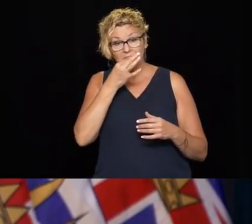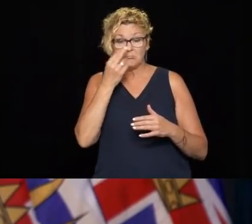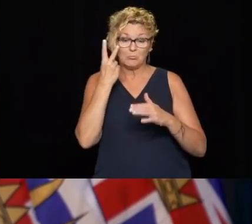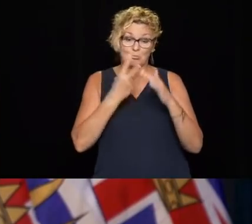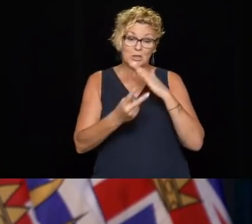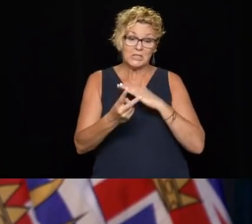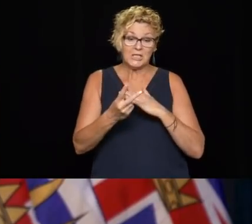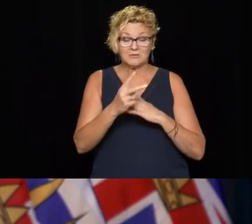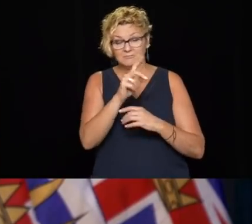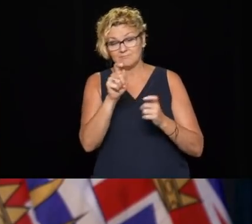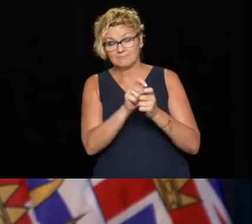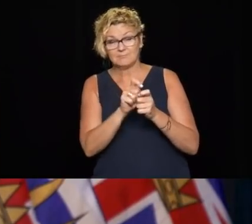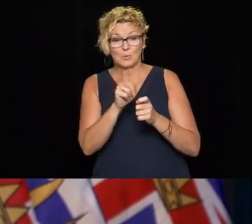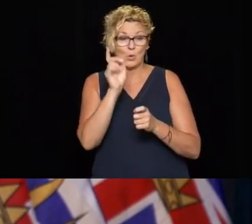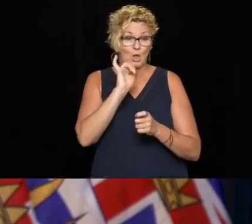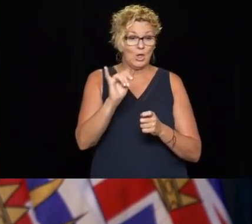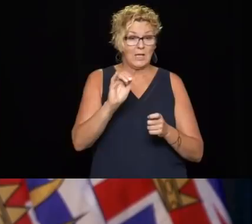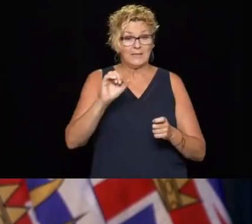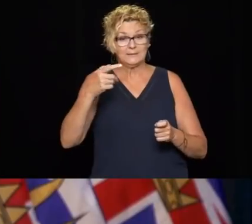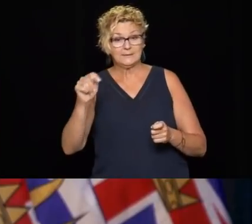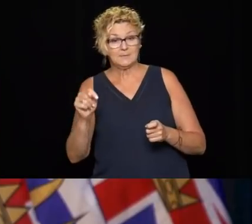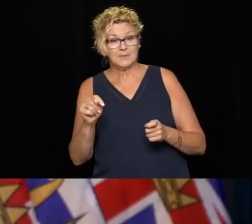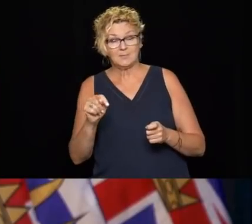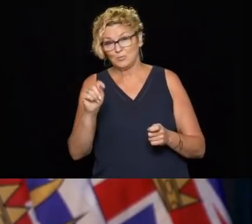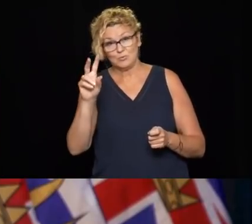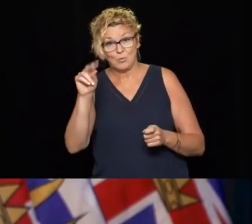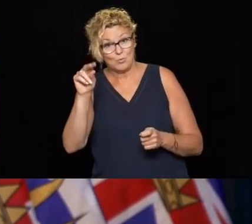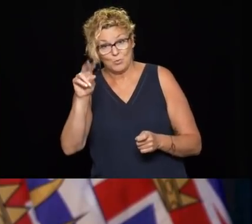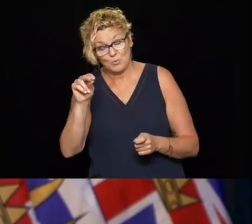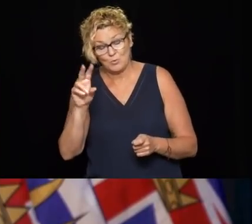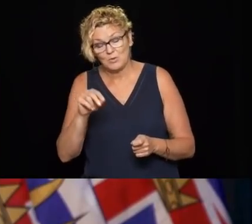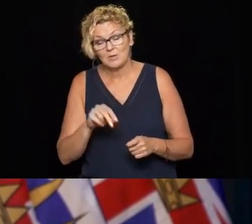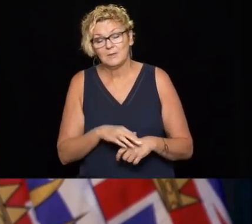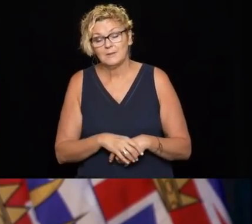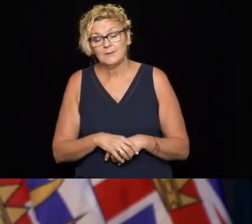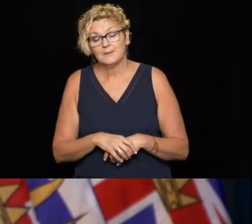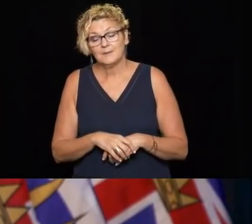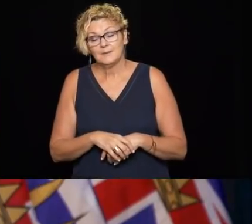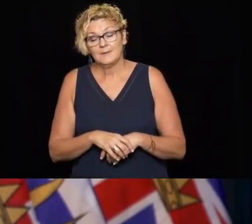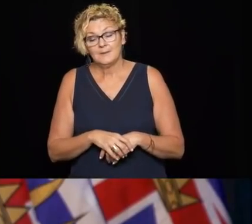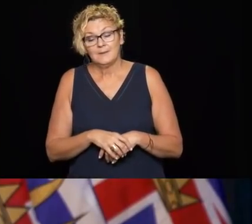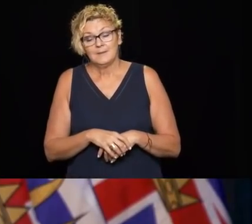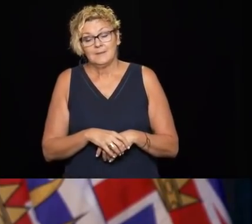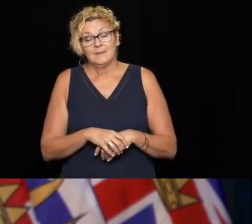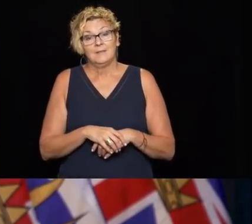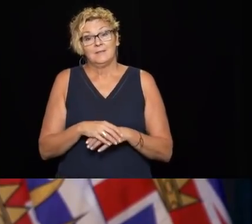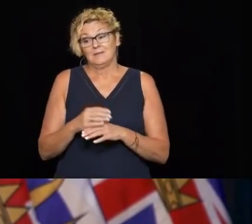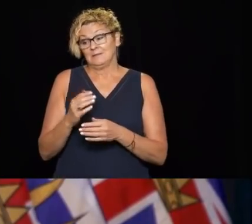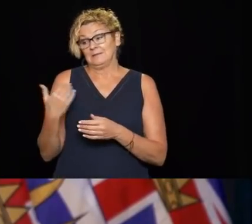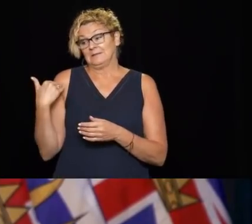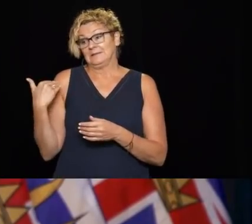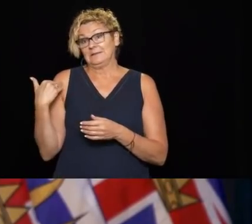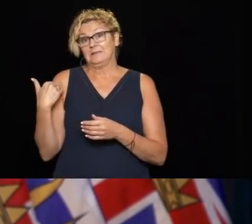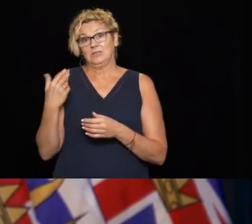We are in a good place that way. Could I have predicted it would be like this that we could see these numbers now?